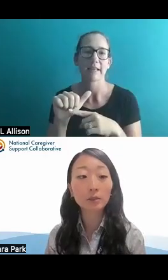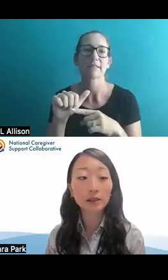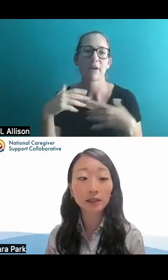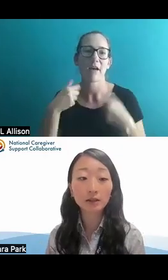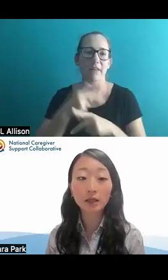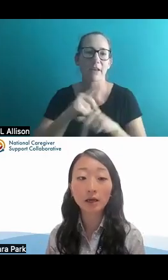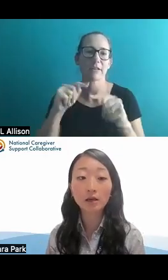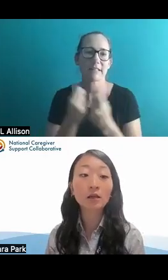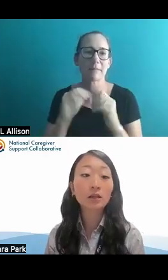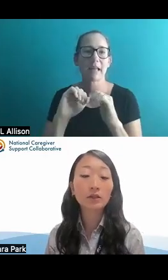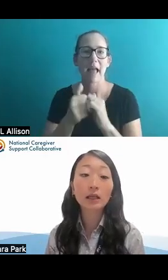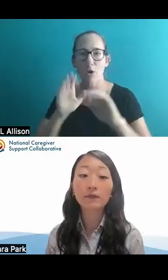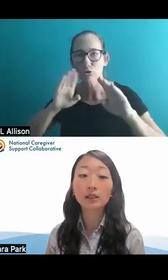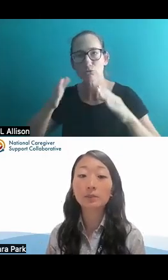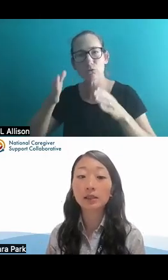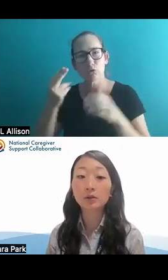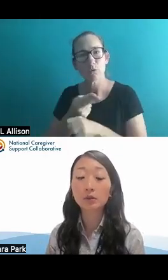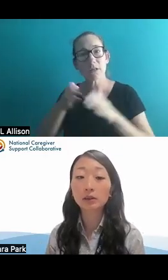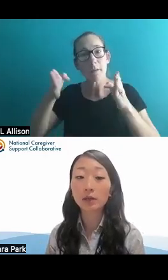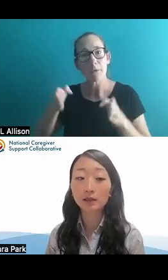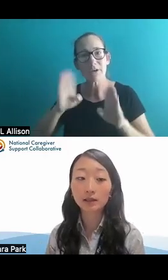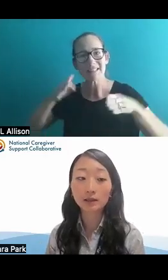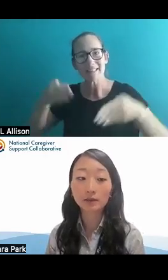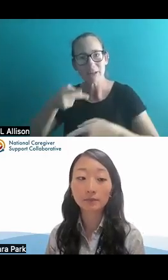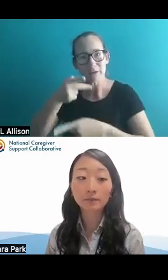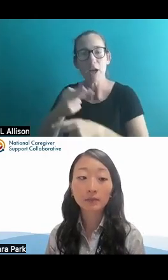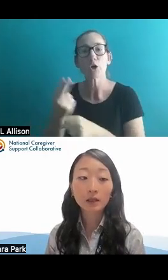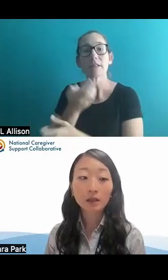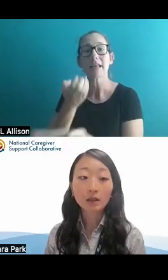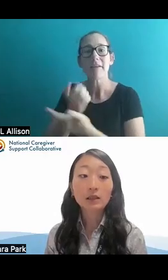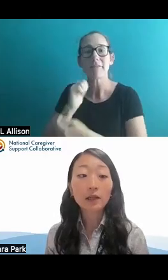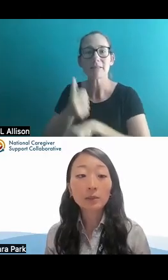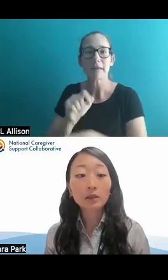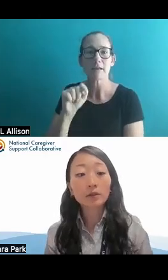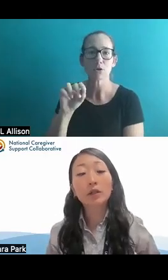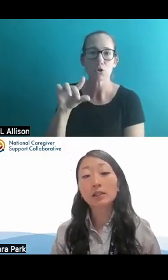person-centered care using evidence-based tools and practices. The development of our trainings